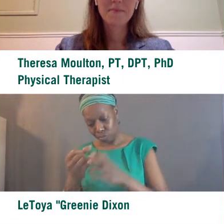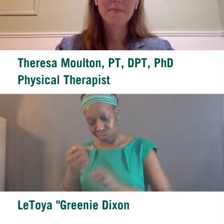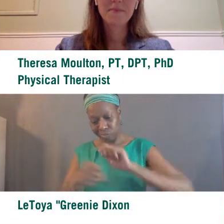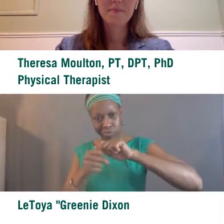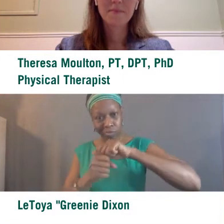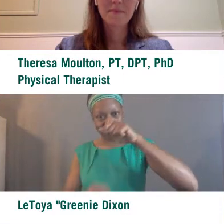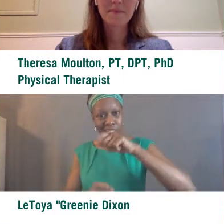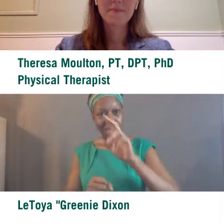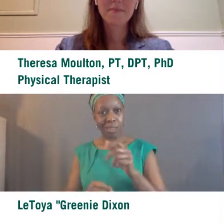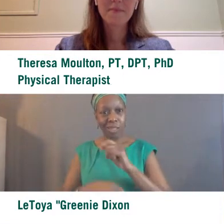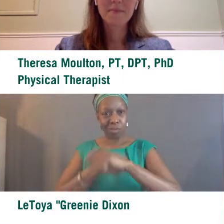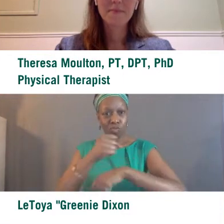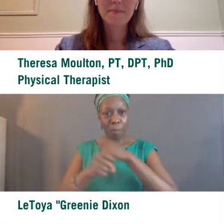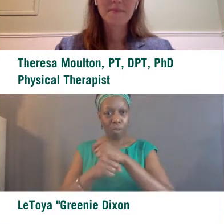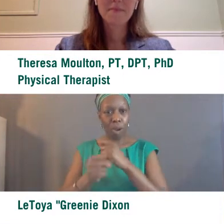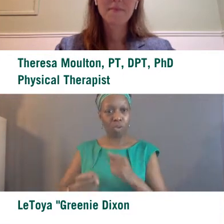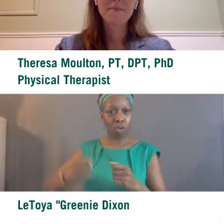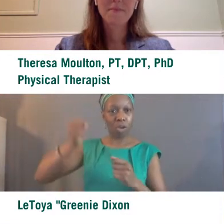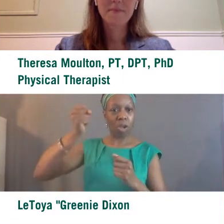and just going on a walk around the block.